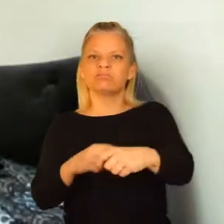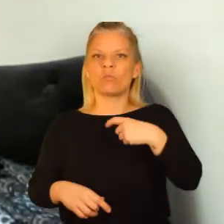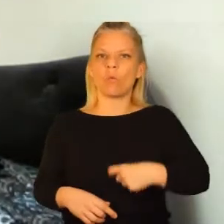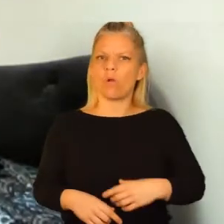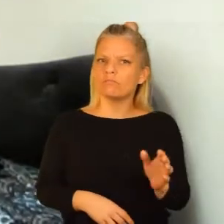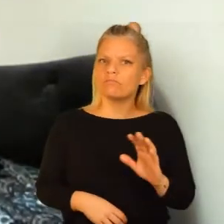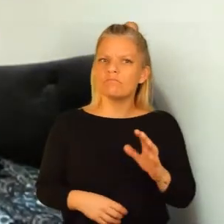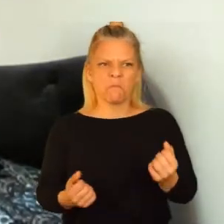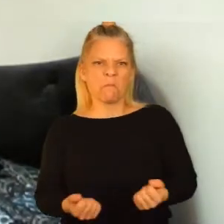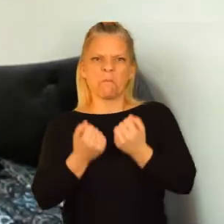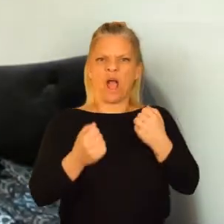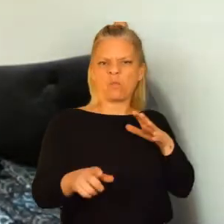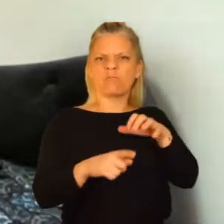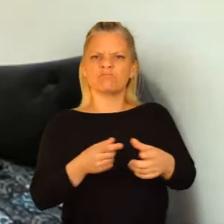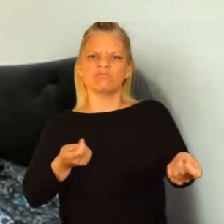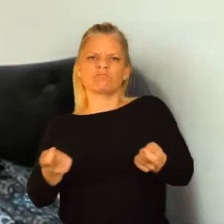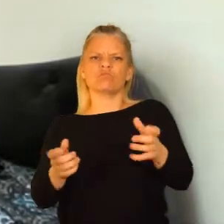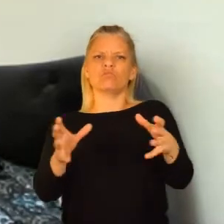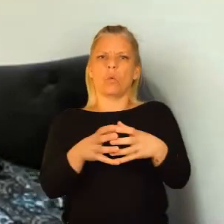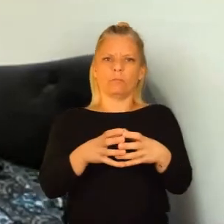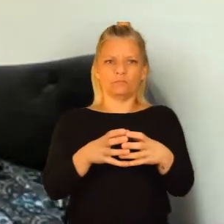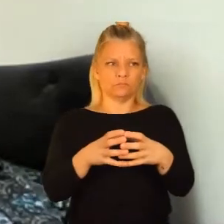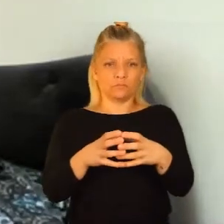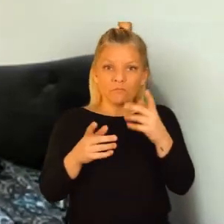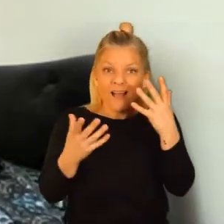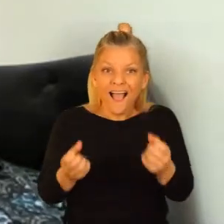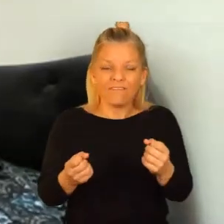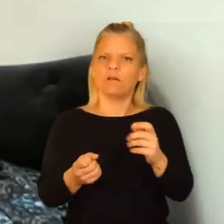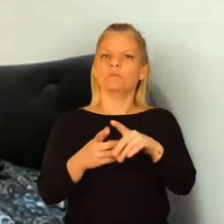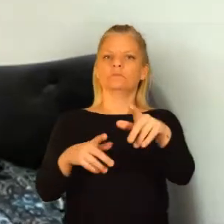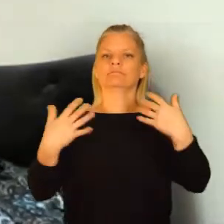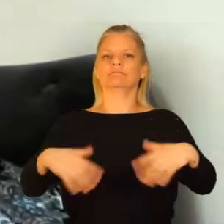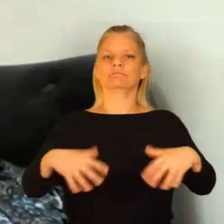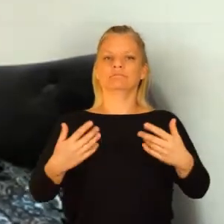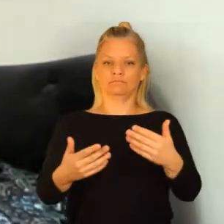it's brilliant but no one else in your group will necessarily feel able to step into your role and